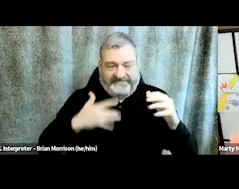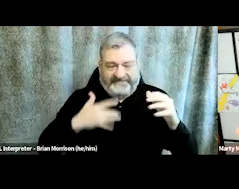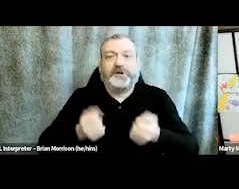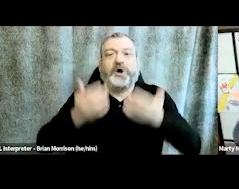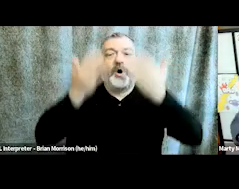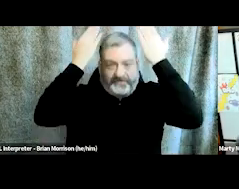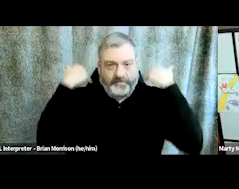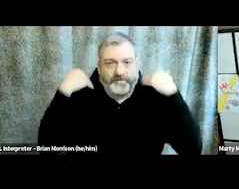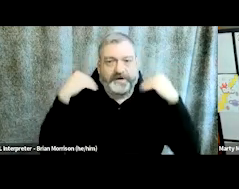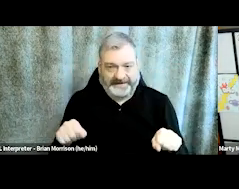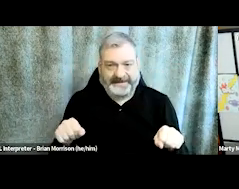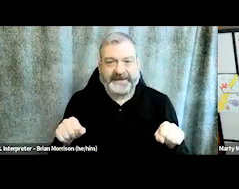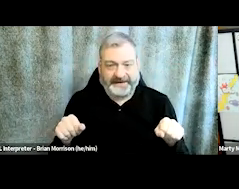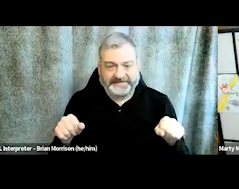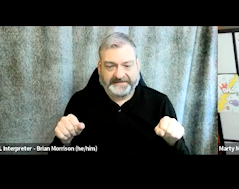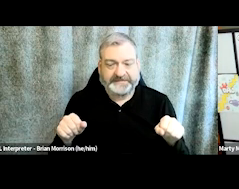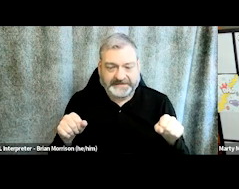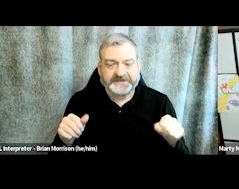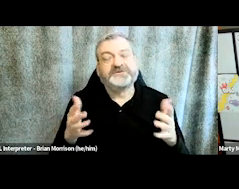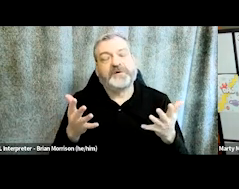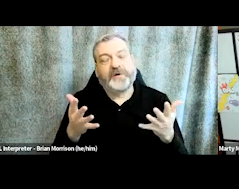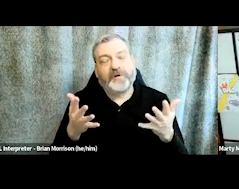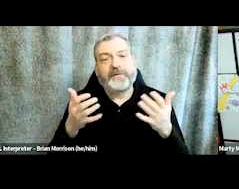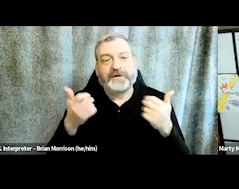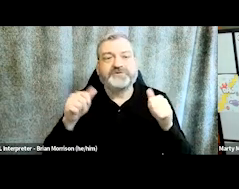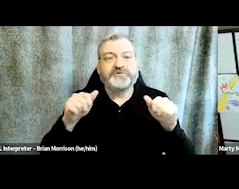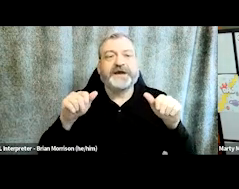So I want to lower the temperature for anybody who's watching this and say